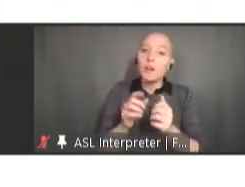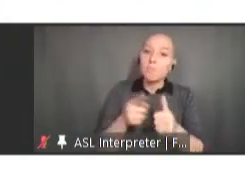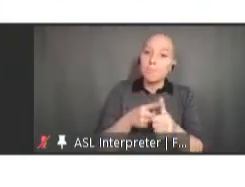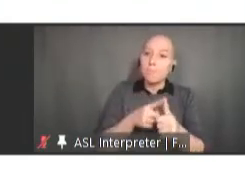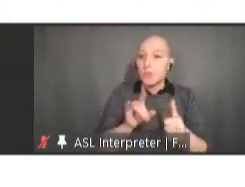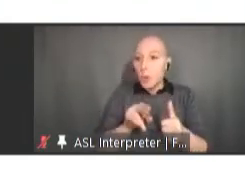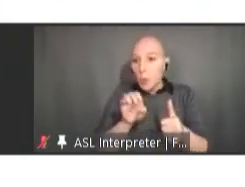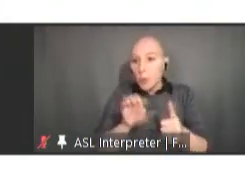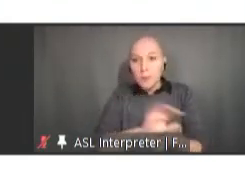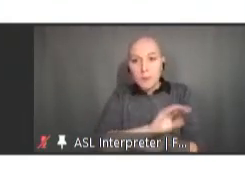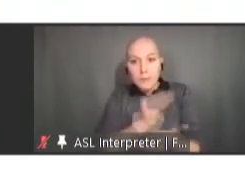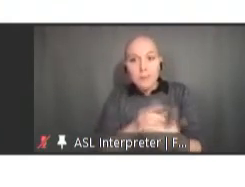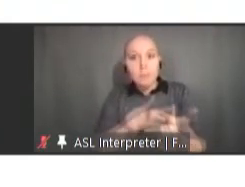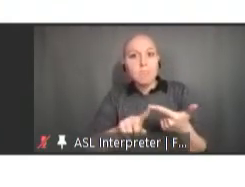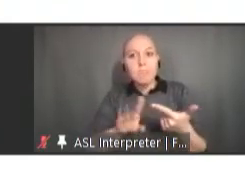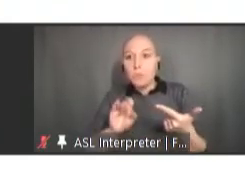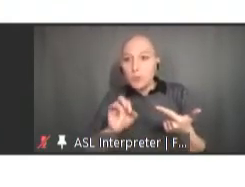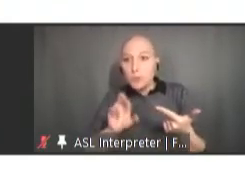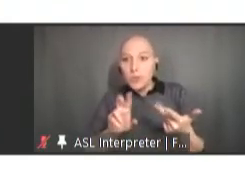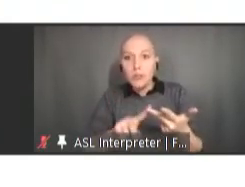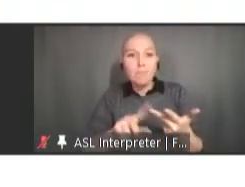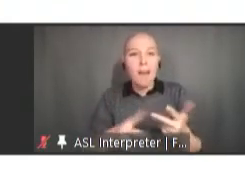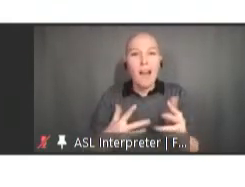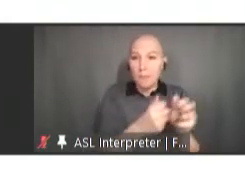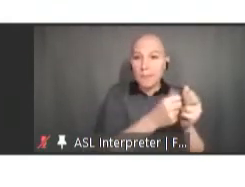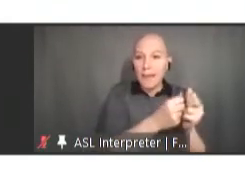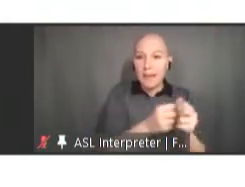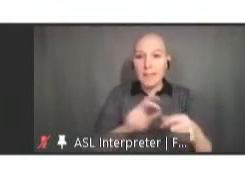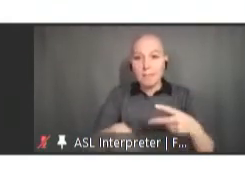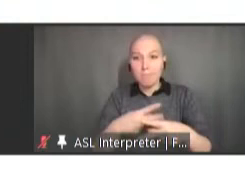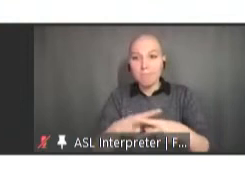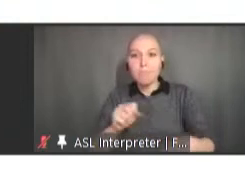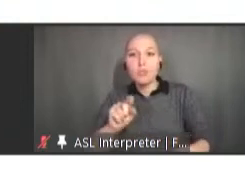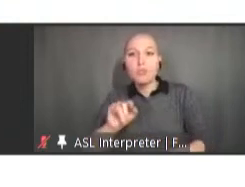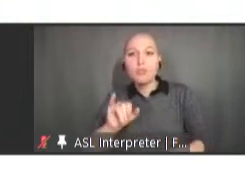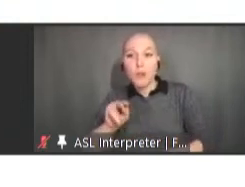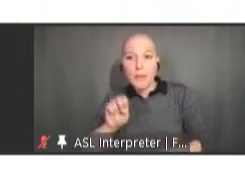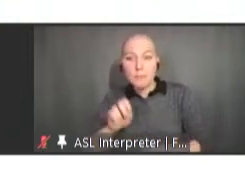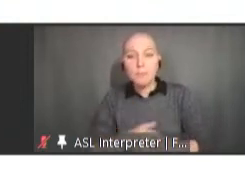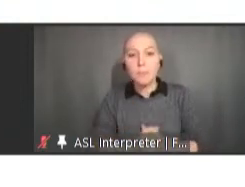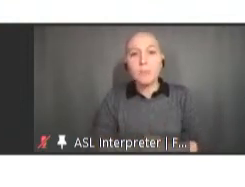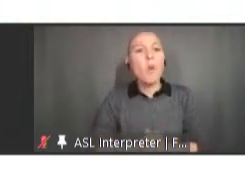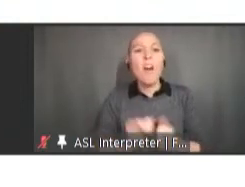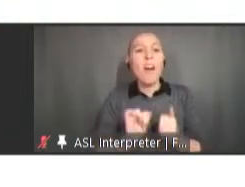Next slide. So, how can a correlate be used to accelerate vaccine development? So, normally